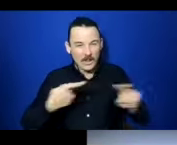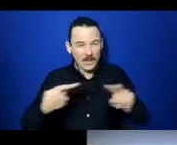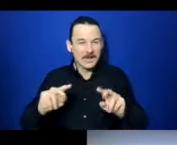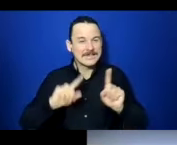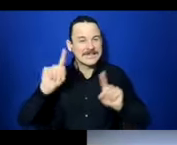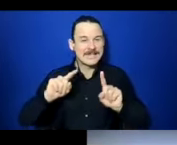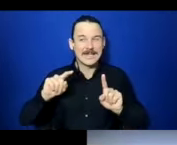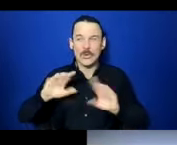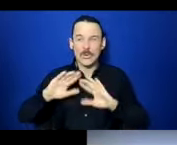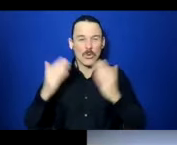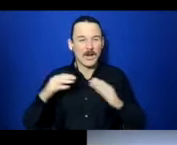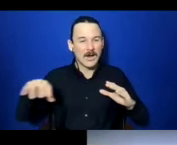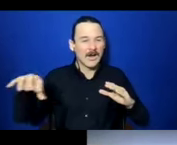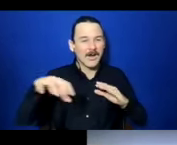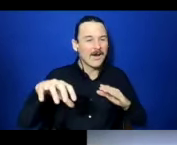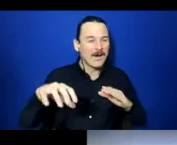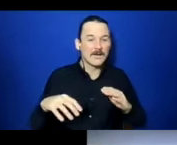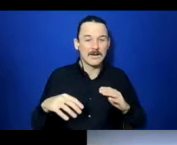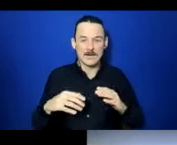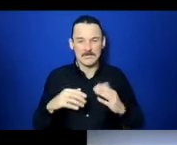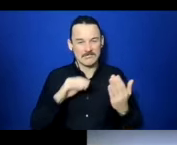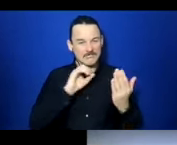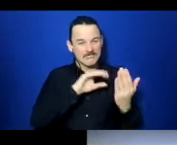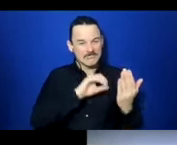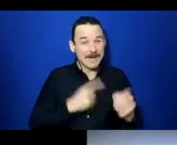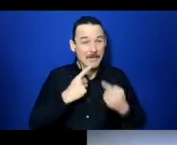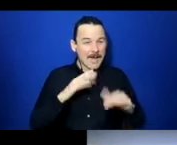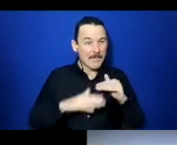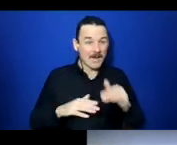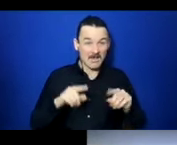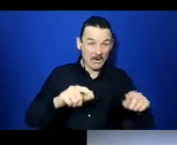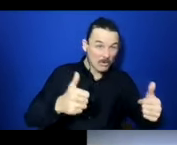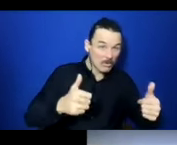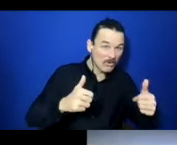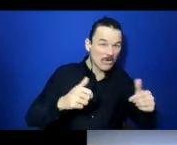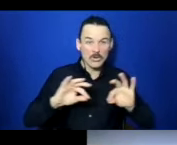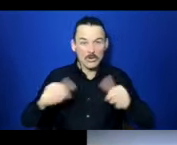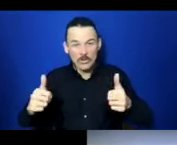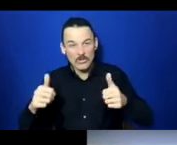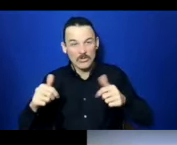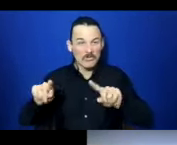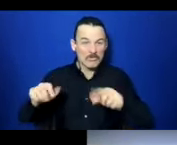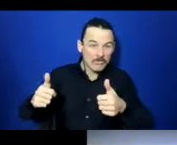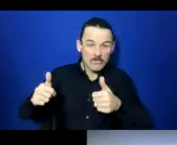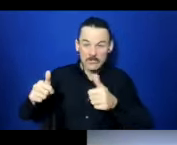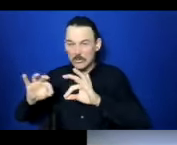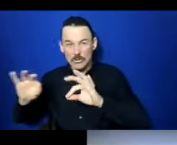the rights and the authority full transparency to the user, whether they want to share that